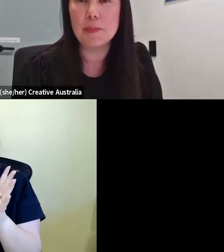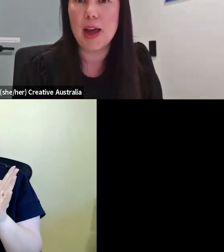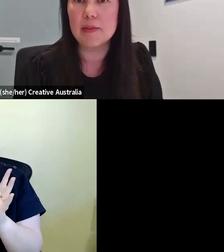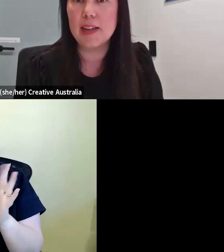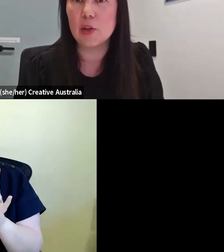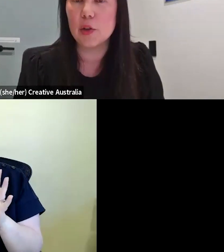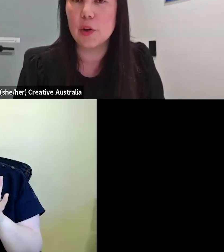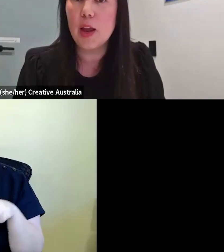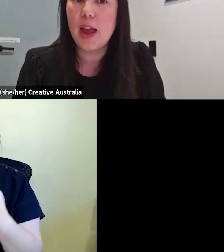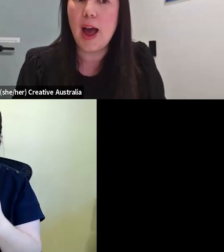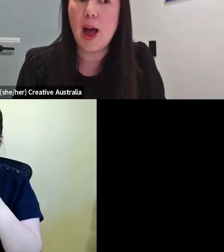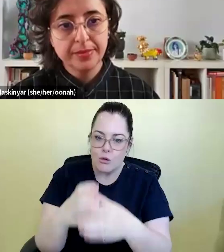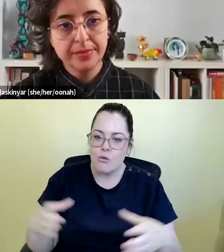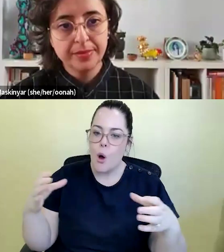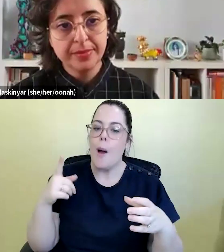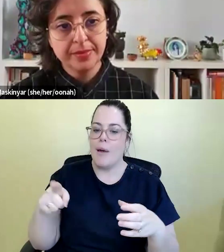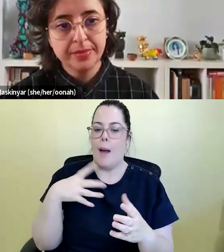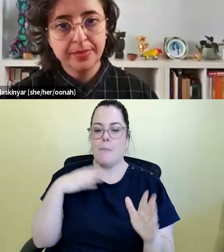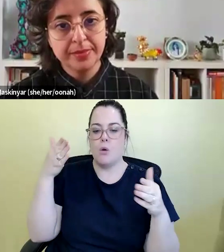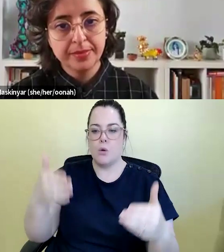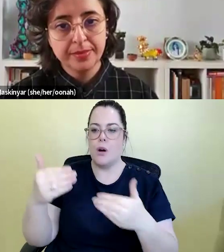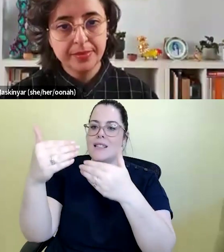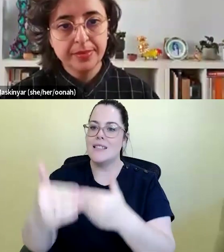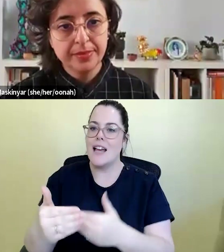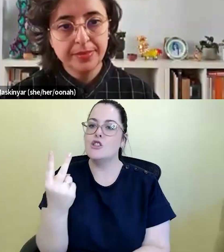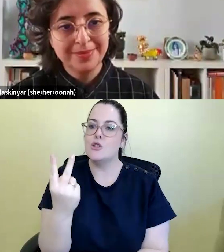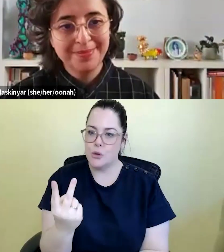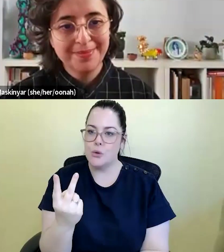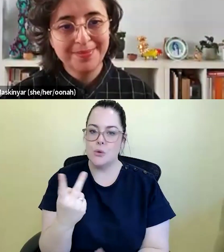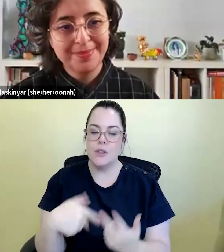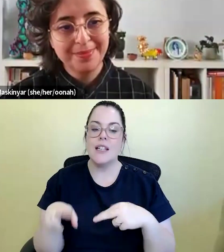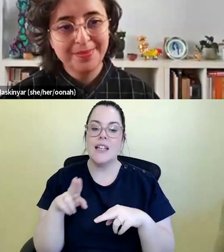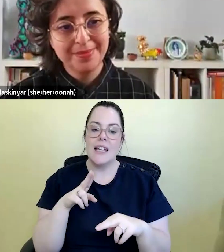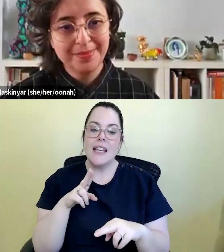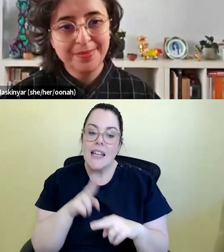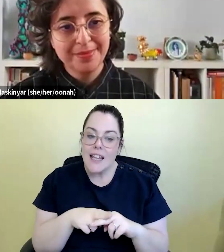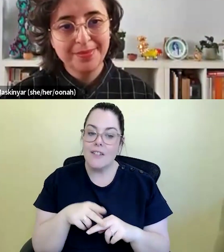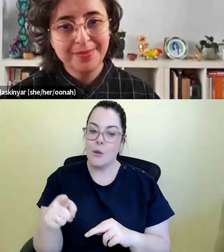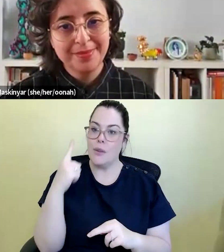that is part of stage II. And you will not be discounted. If you think your idea is too big